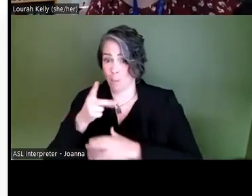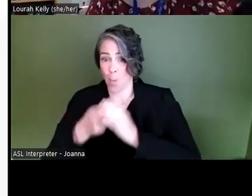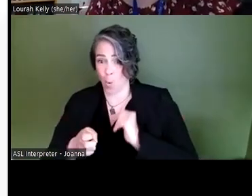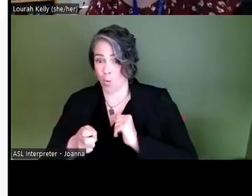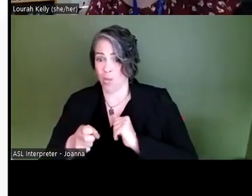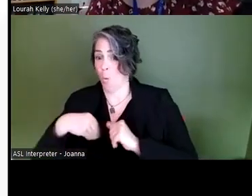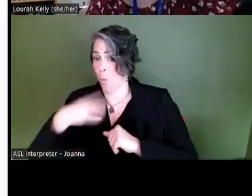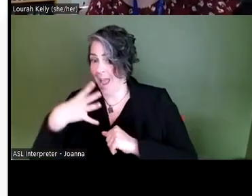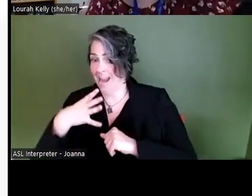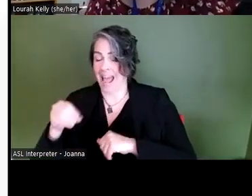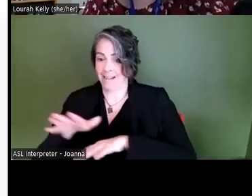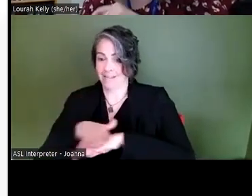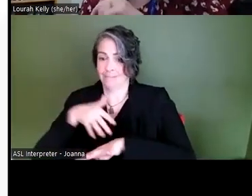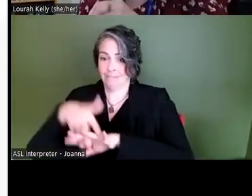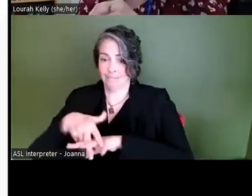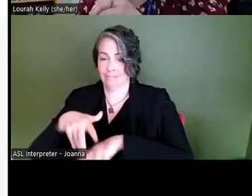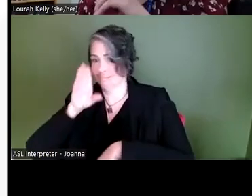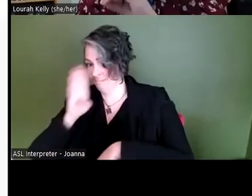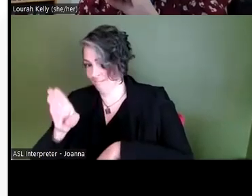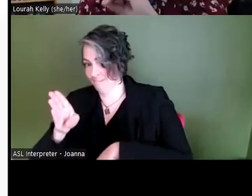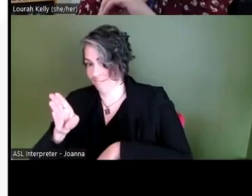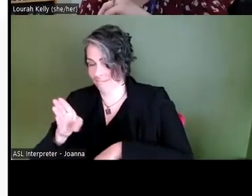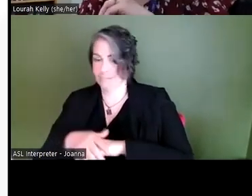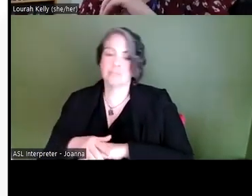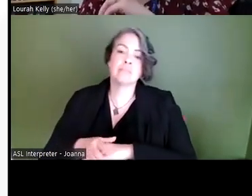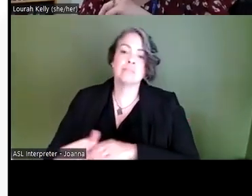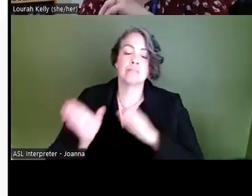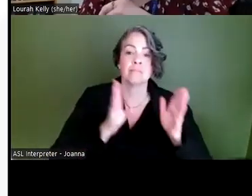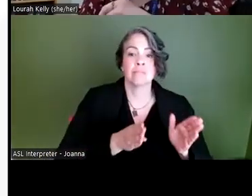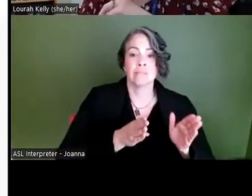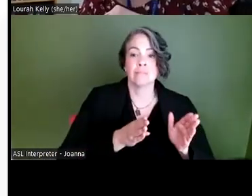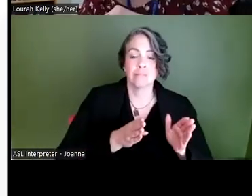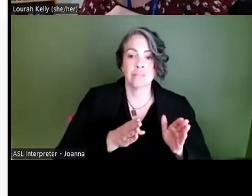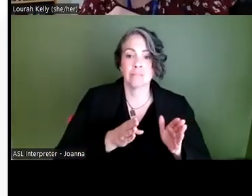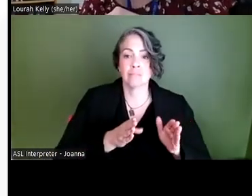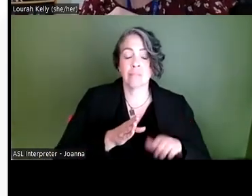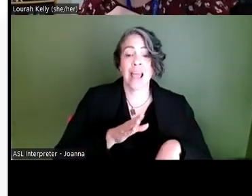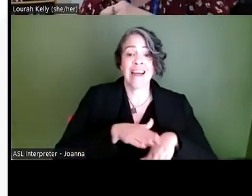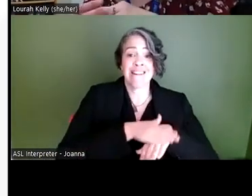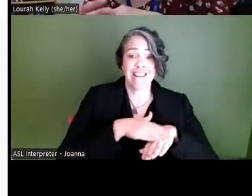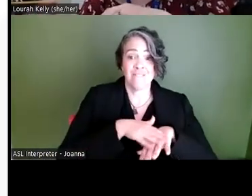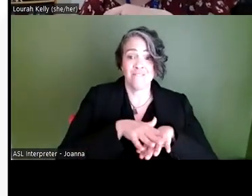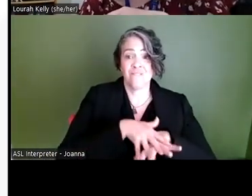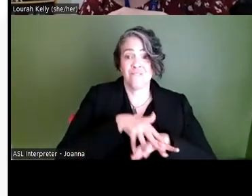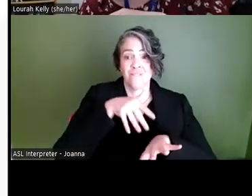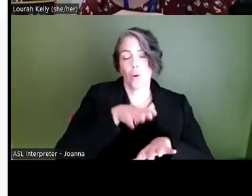groups. And then native and white lesbian, gay, bisexual groups are not significantly different